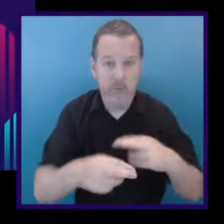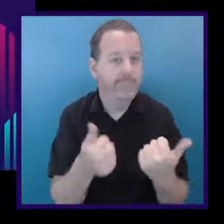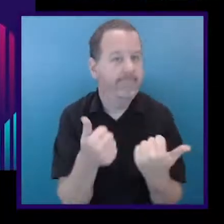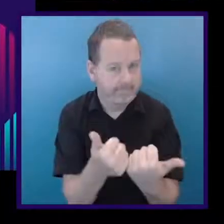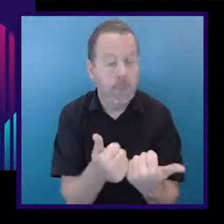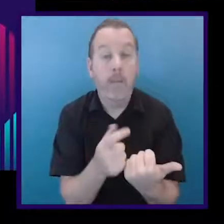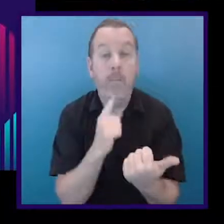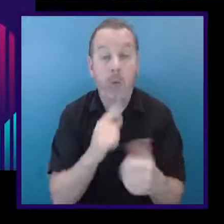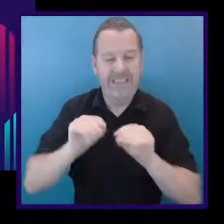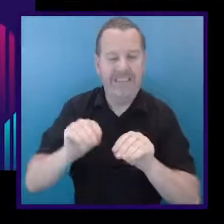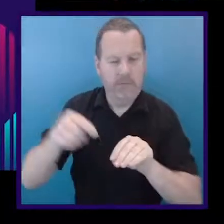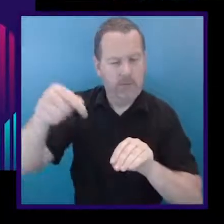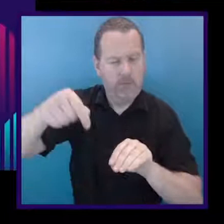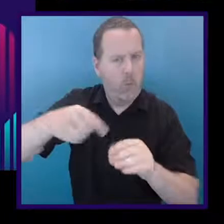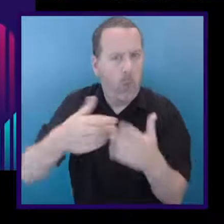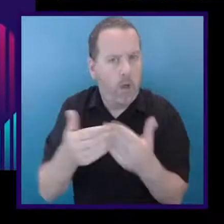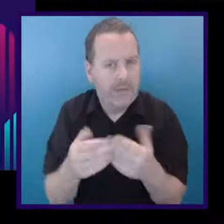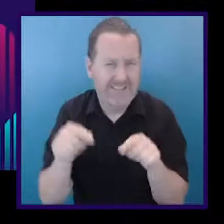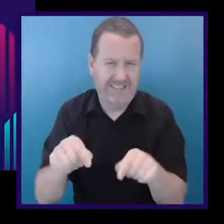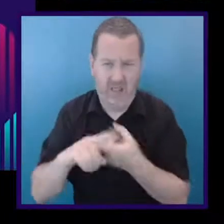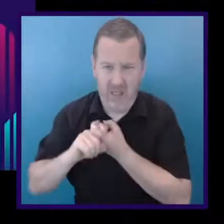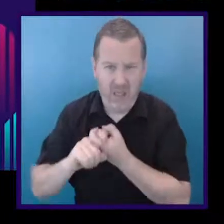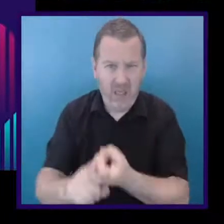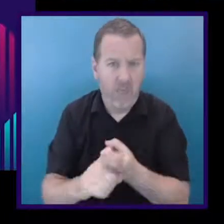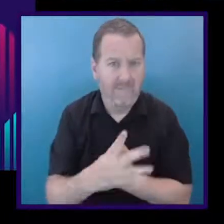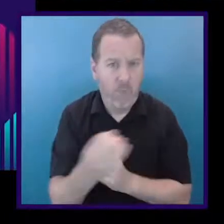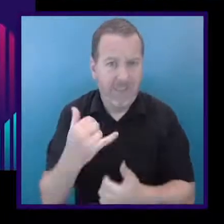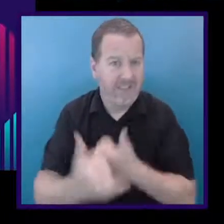the past 40 years, nor has the mode of assessment.